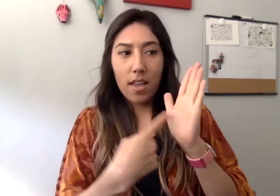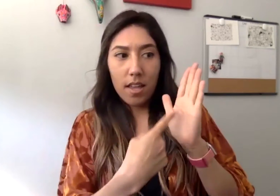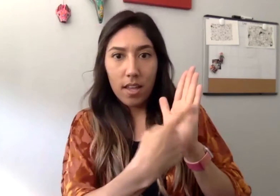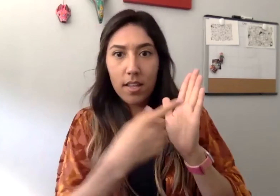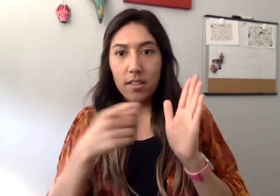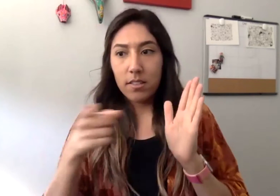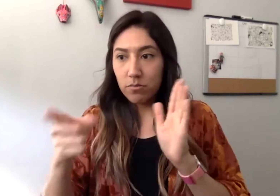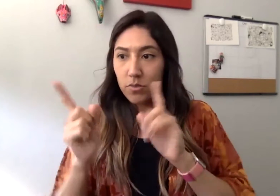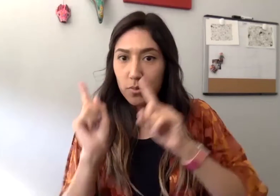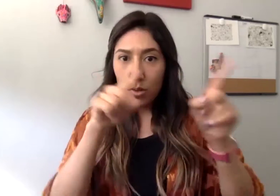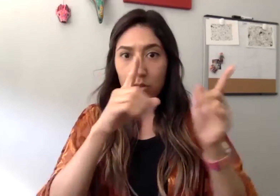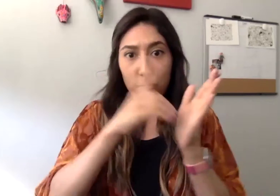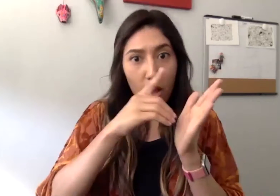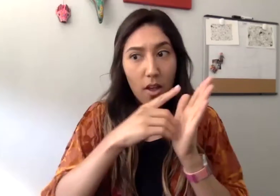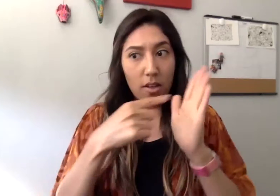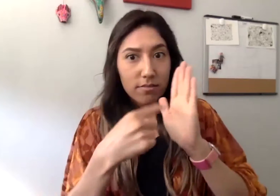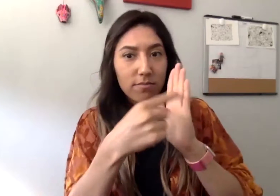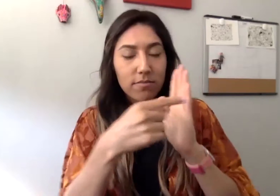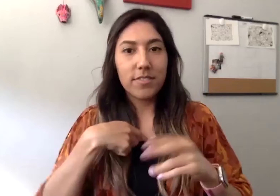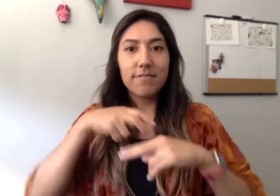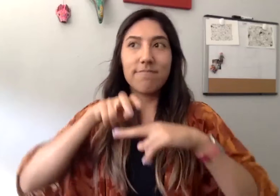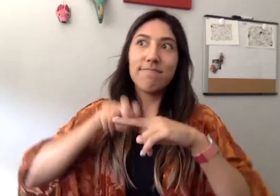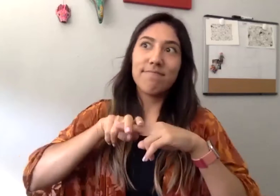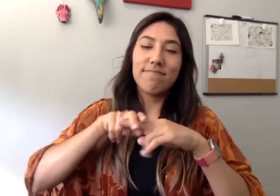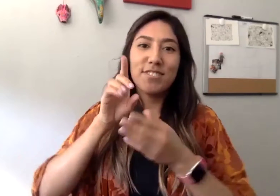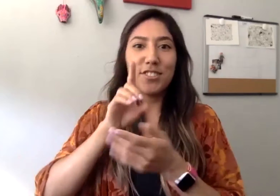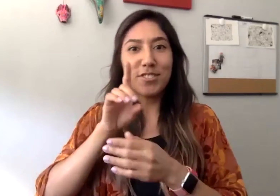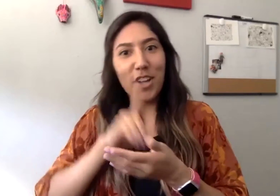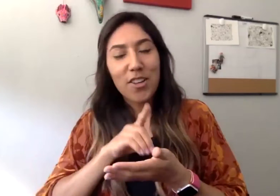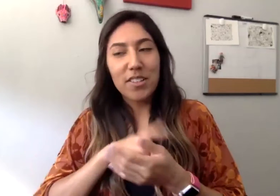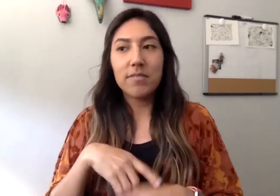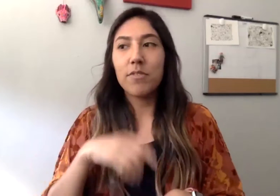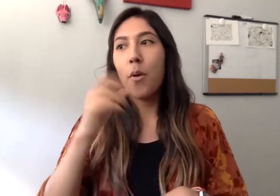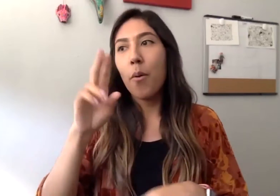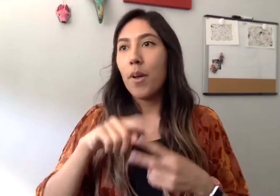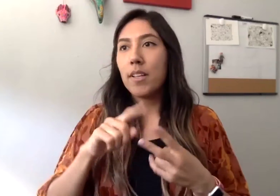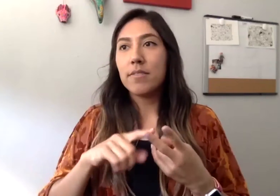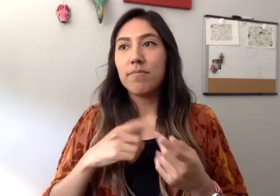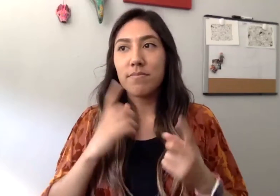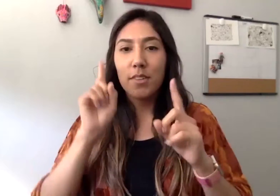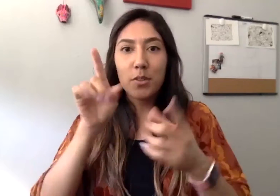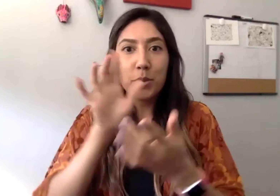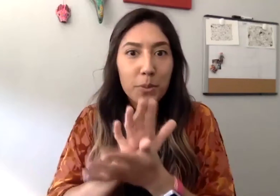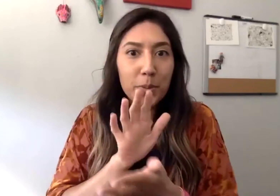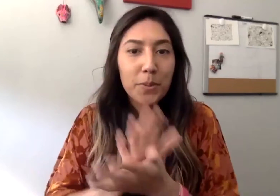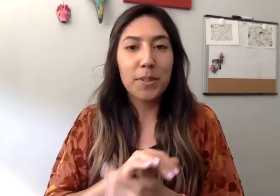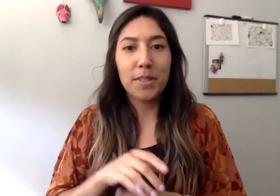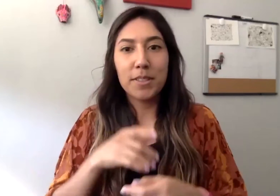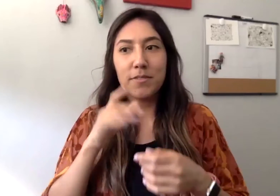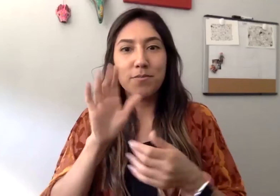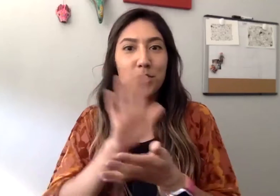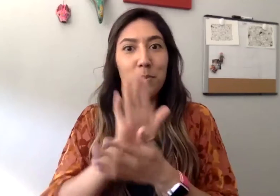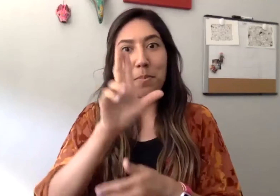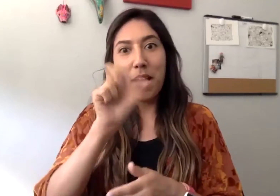as they would communicate with me by the use of art if I had to go to the doctors, they would draw it out for me. I would sit